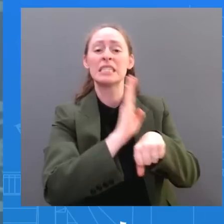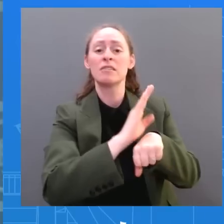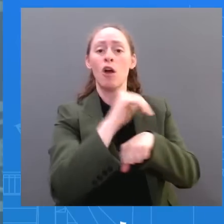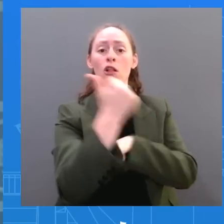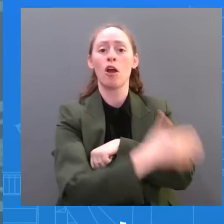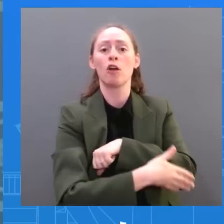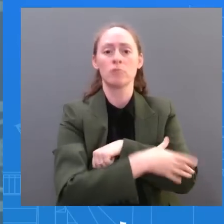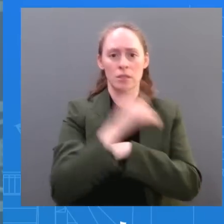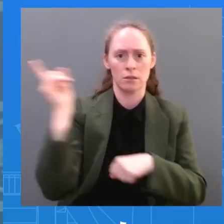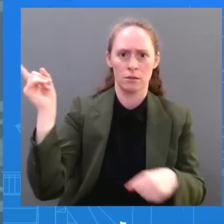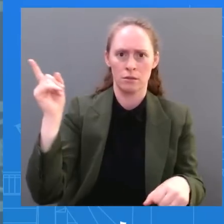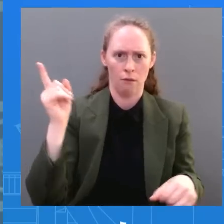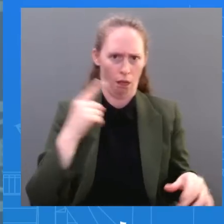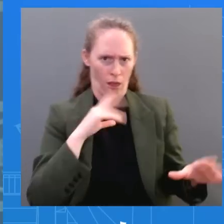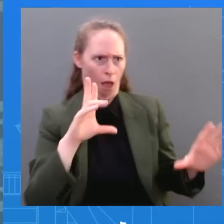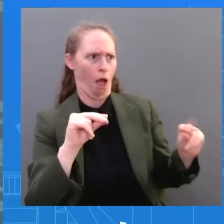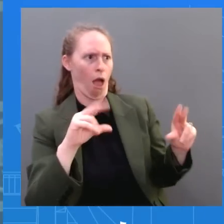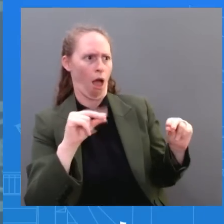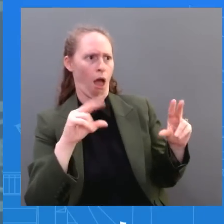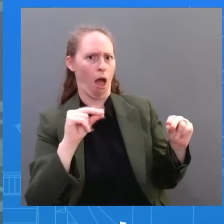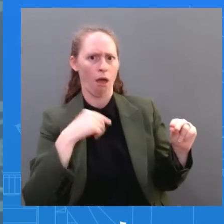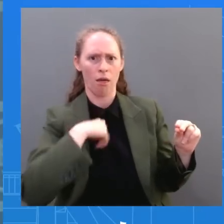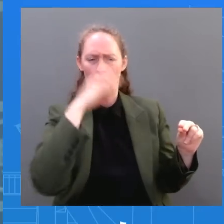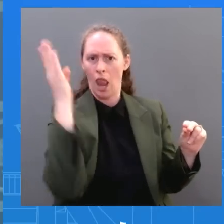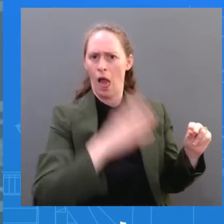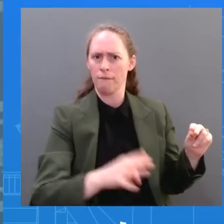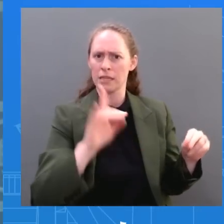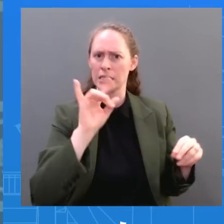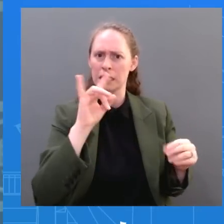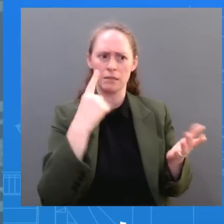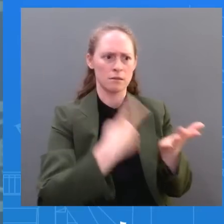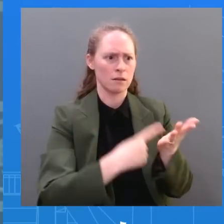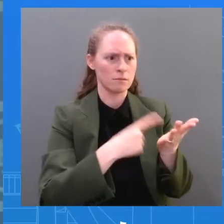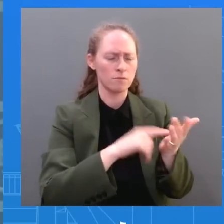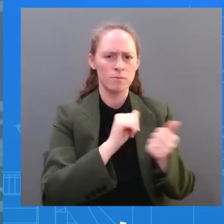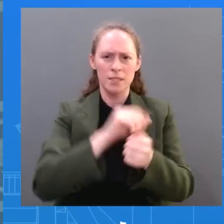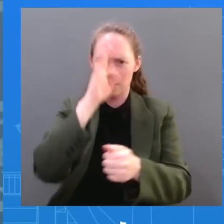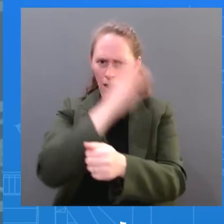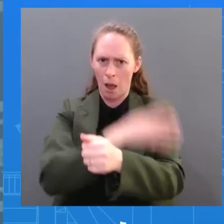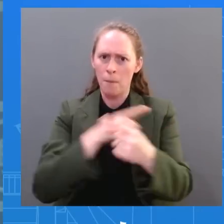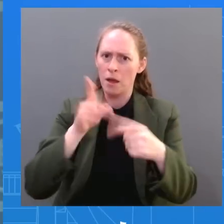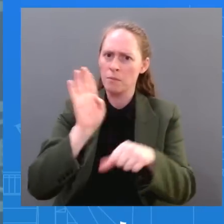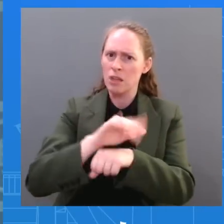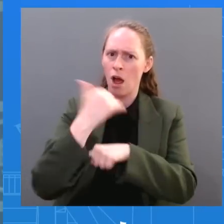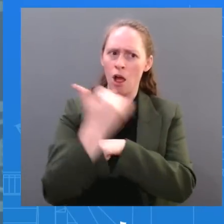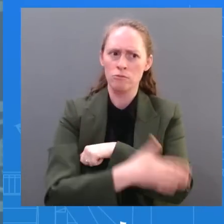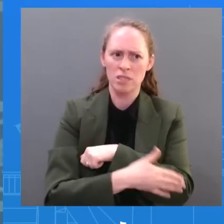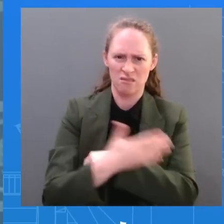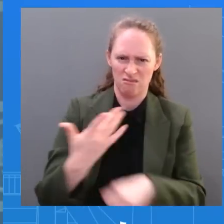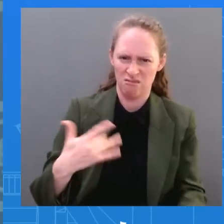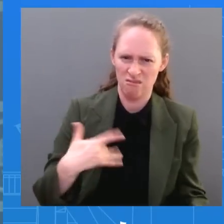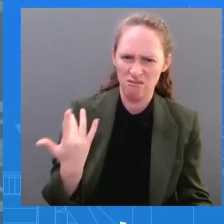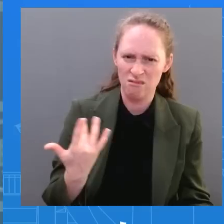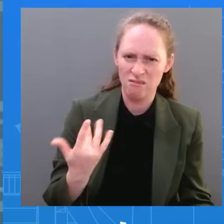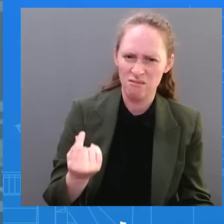that what the President said stands. So if he -- if that's what the President said, that is what stands. And second -- secondly -- >> The Press: